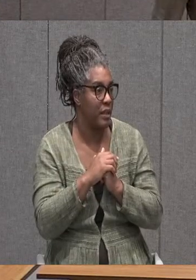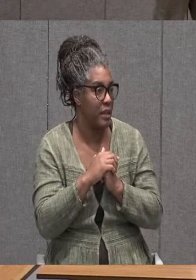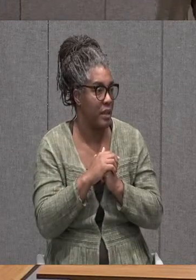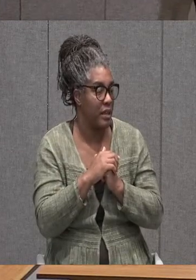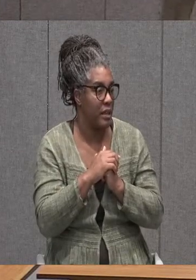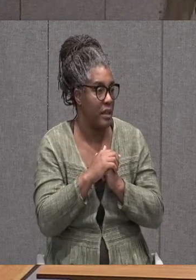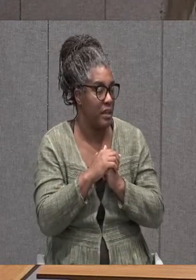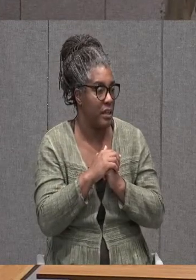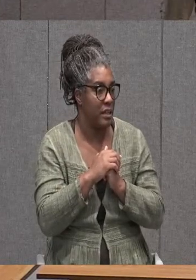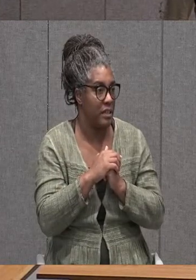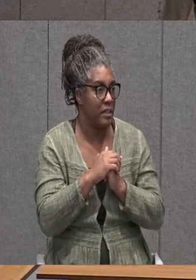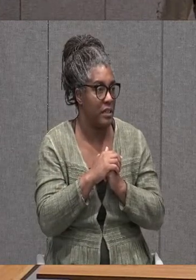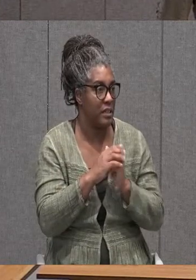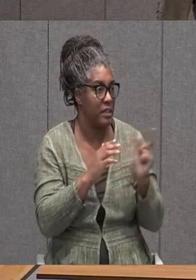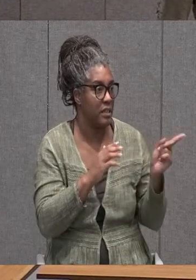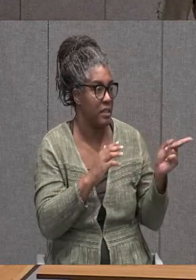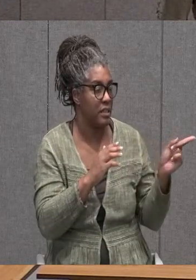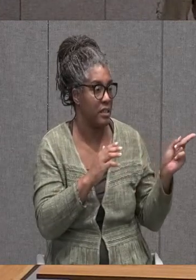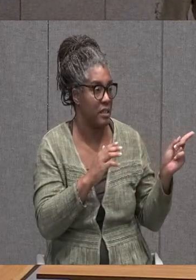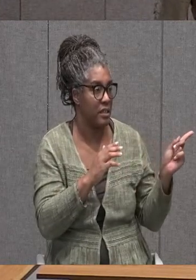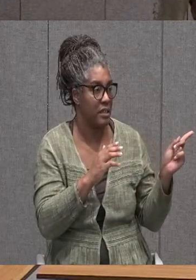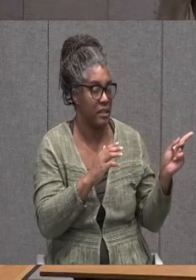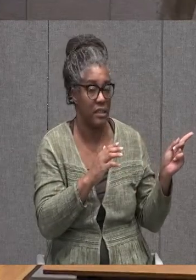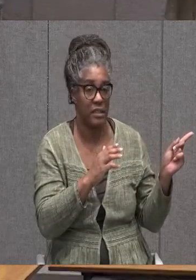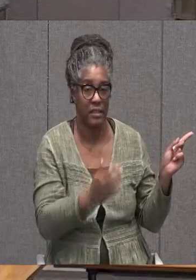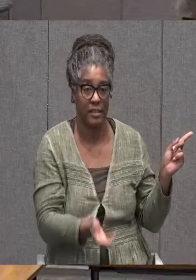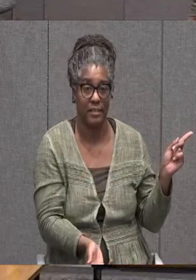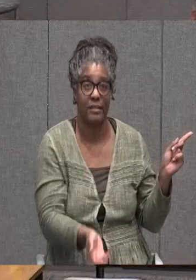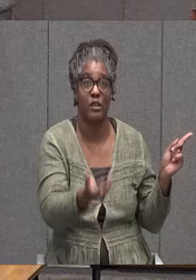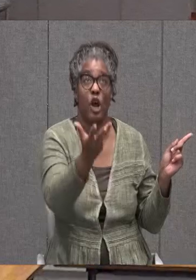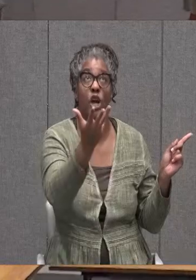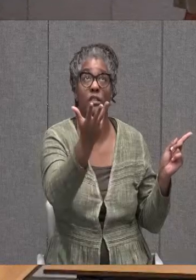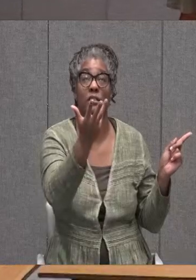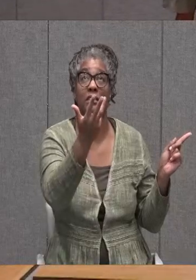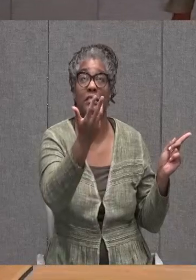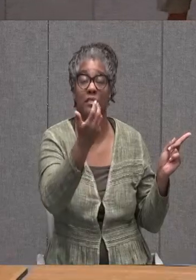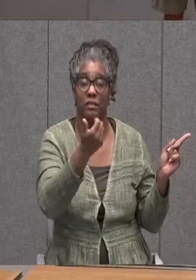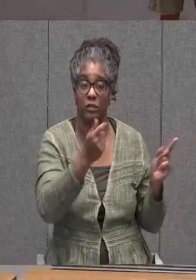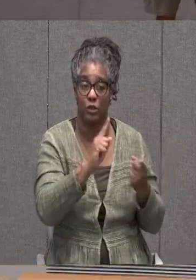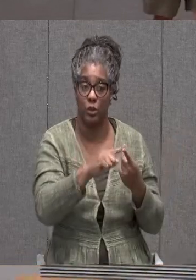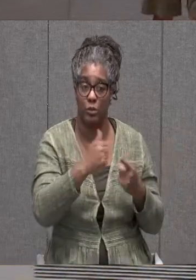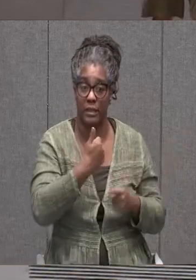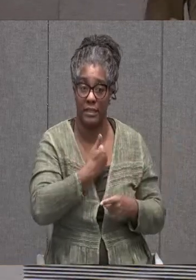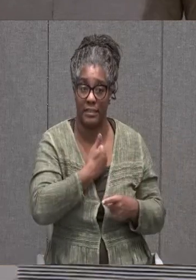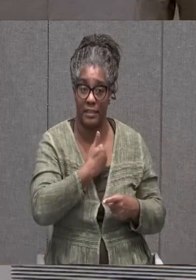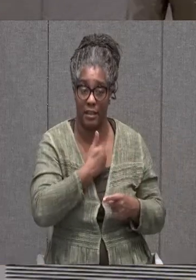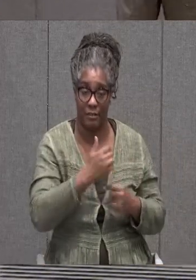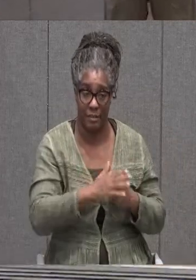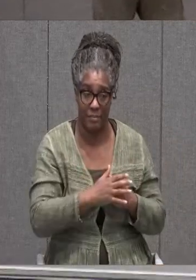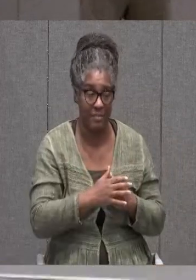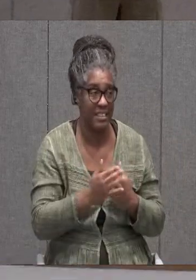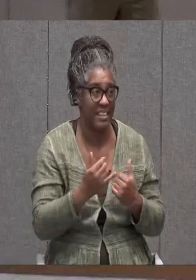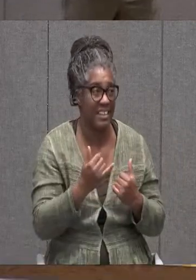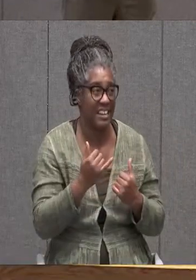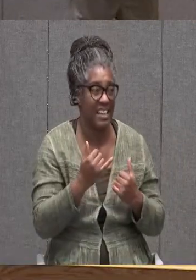so remember, when we toss, it goes underhand, okay? Here's the tricky part, sometimes the tossing is actually